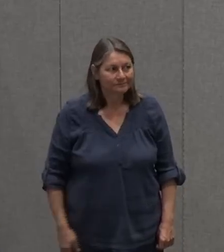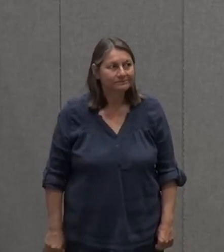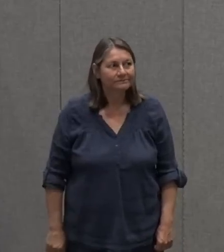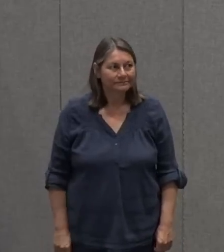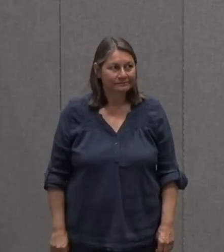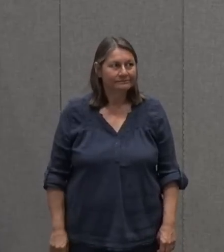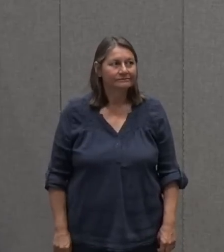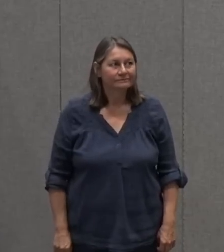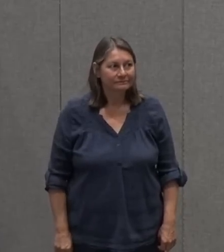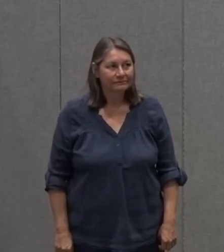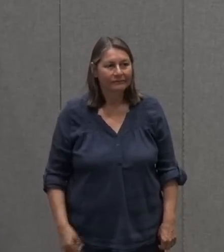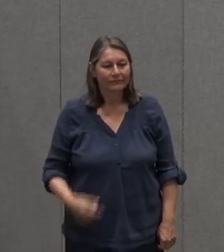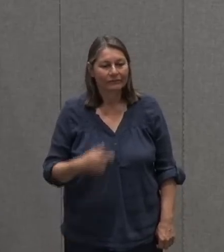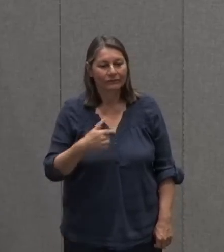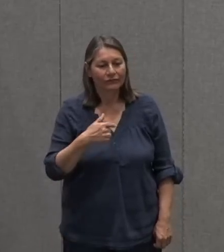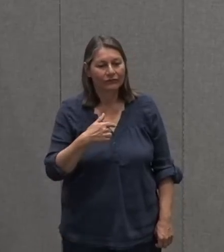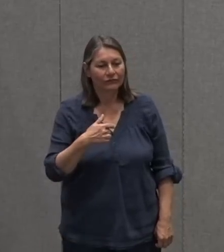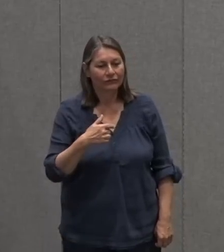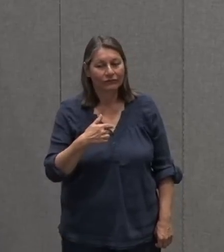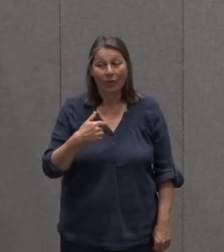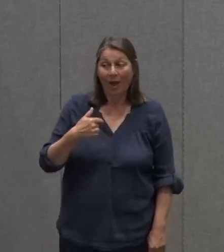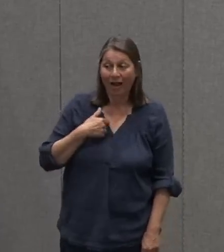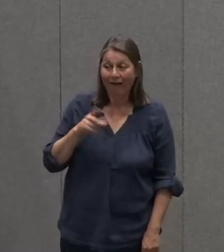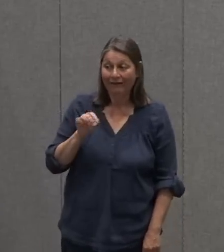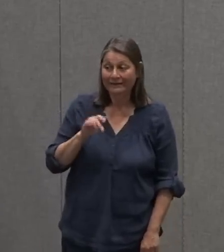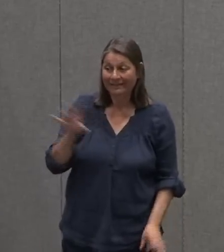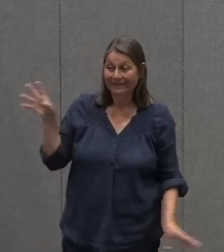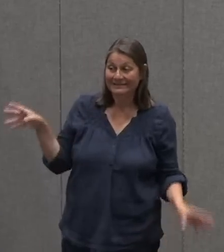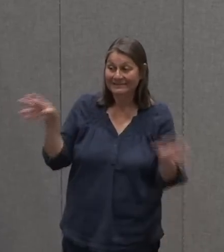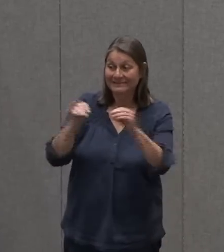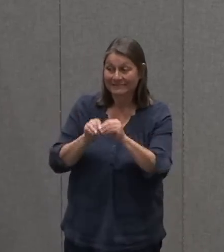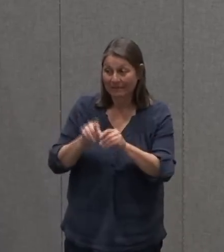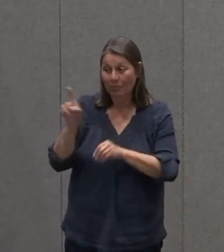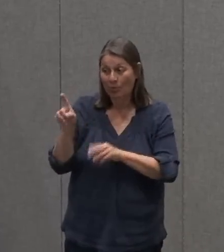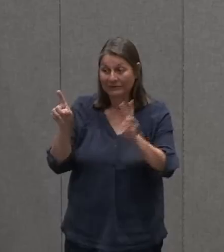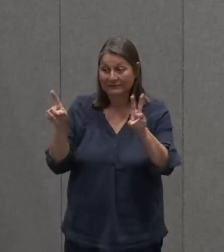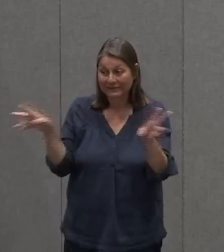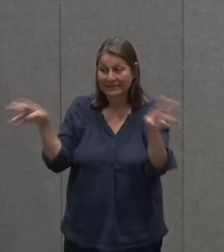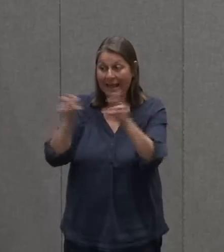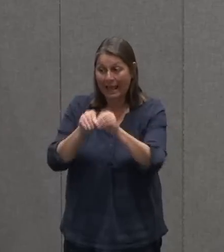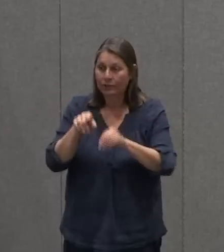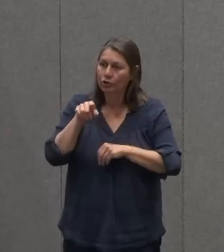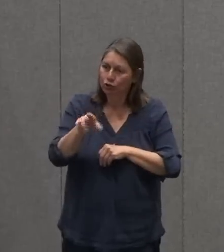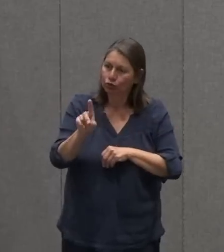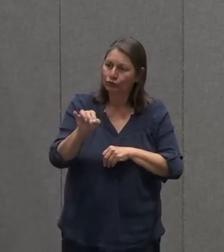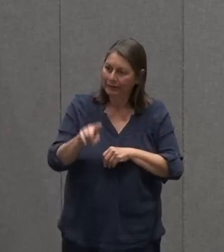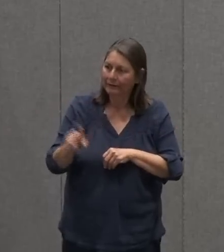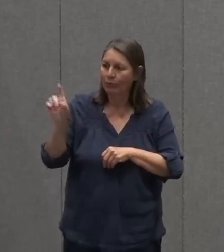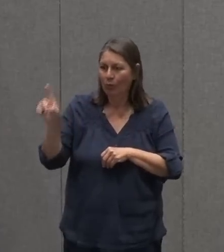of the numbers to figure it out, but you did the product of the numbers to figure it out very, very clever.